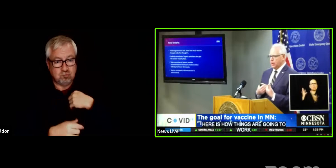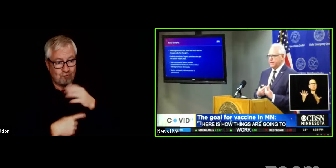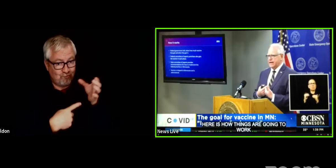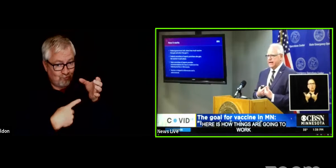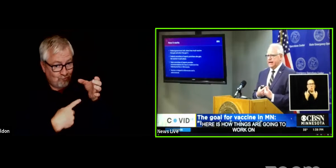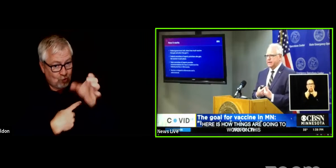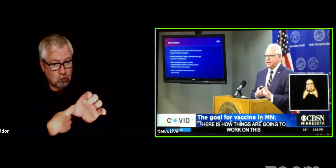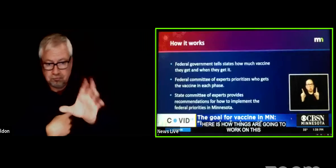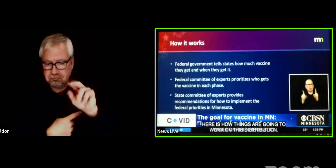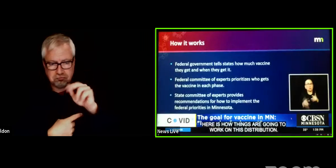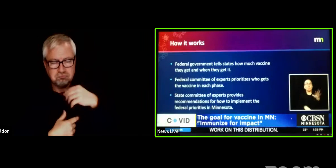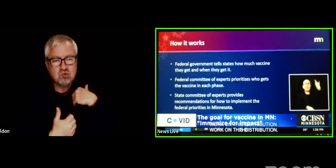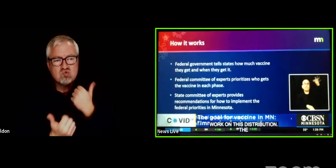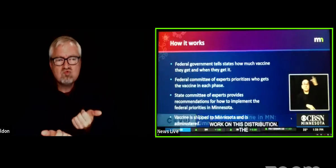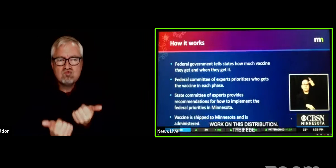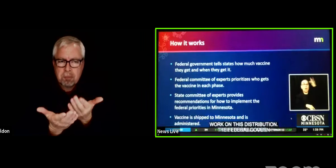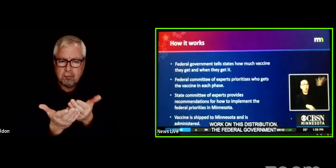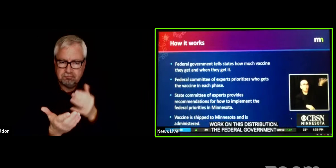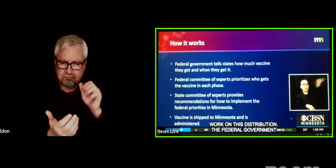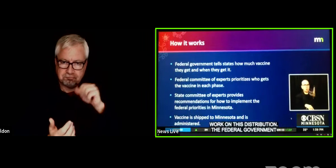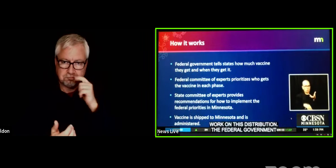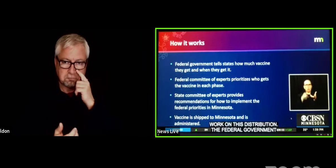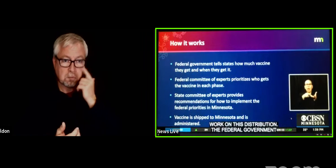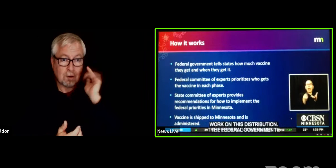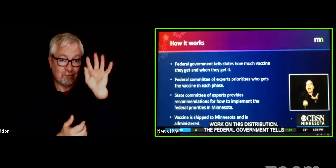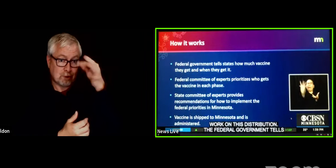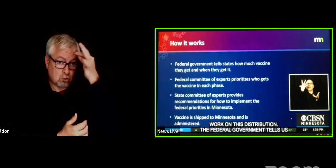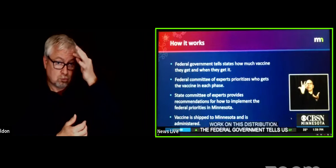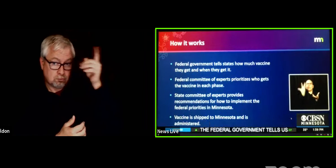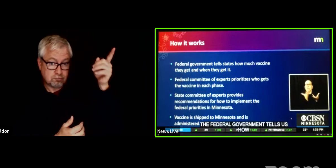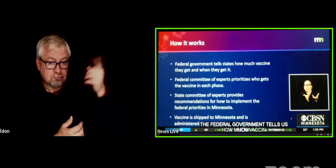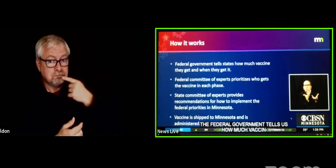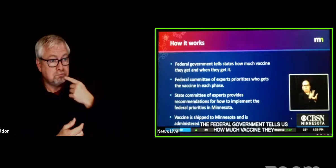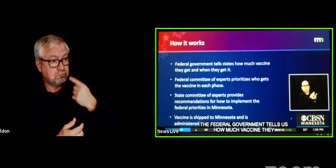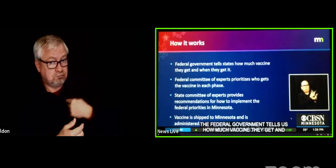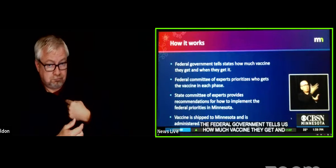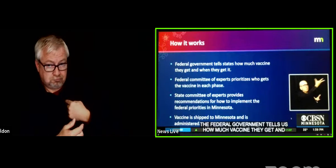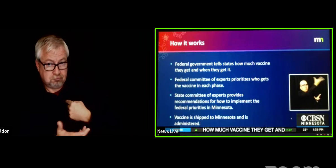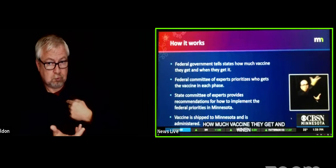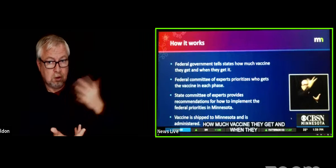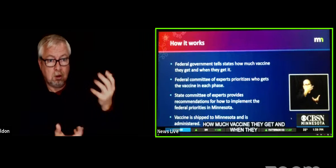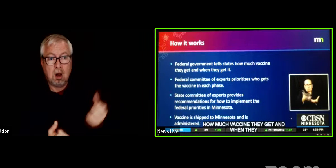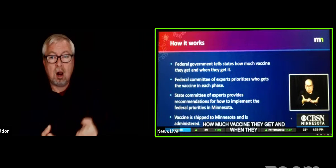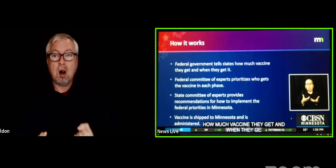WHEN THEY GET IT. THE FEDERAL GOVERNMENT COMMITTEE OF EXPERTS, AND YOU'LL HEAR A LITTLE BIT ABOUT